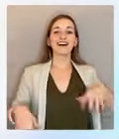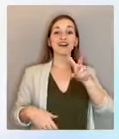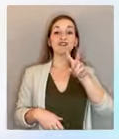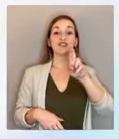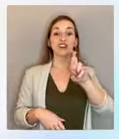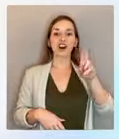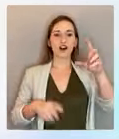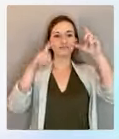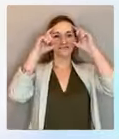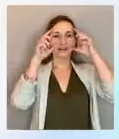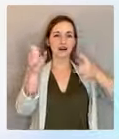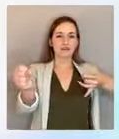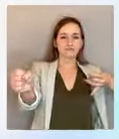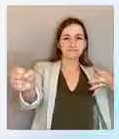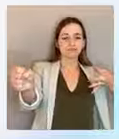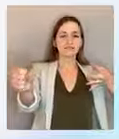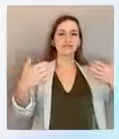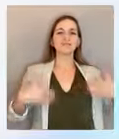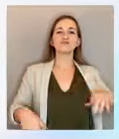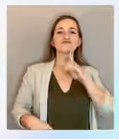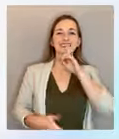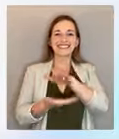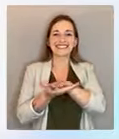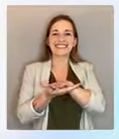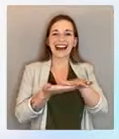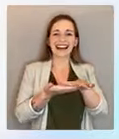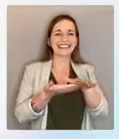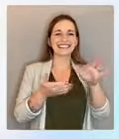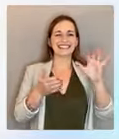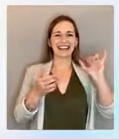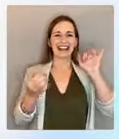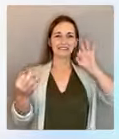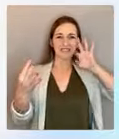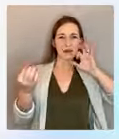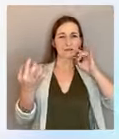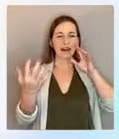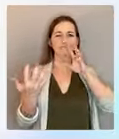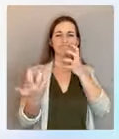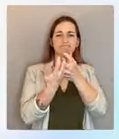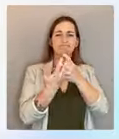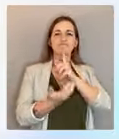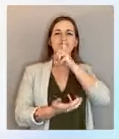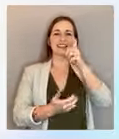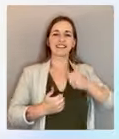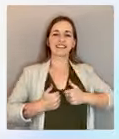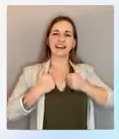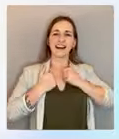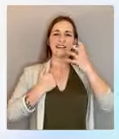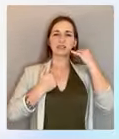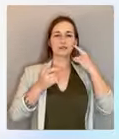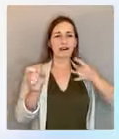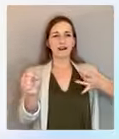it's something that feels really good with the controllers. There's something about the feedback you're expecting, it really lines up,